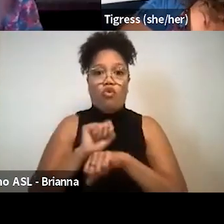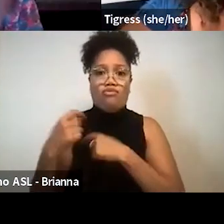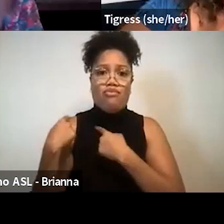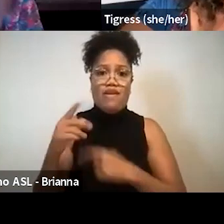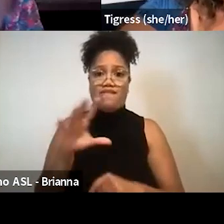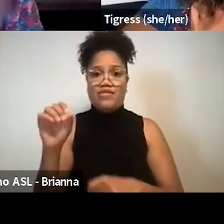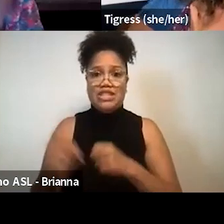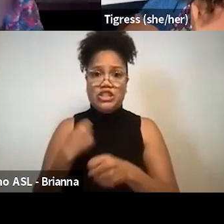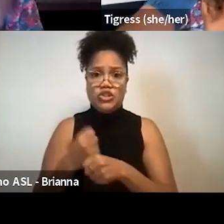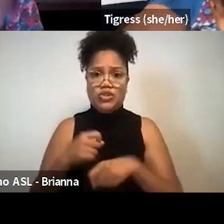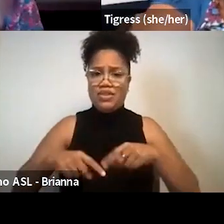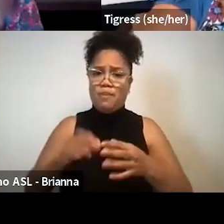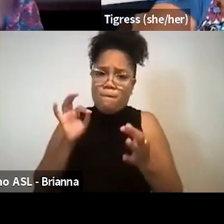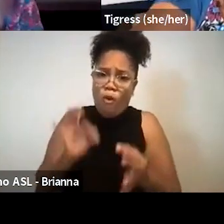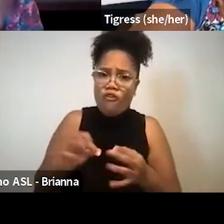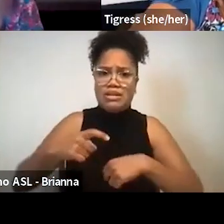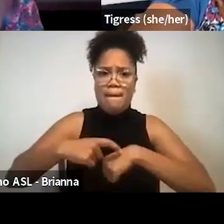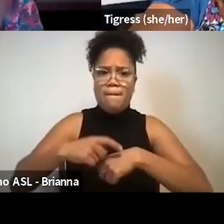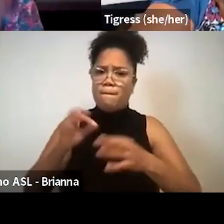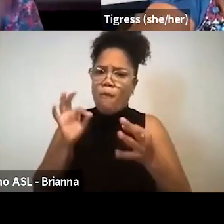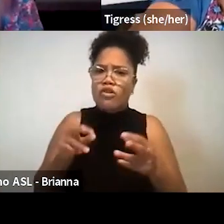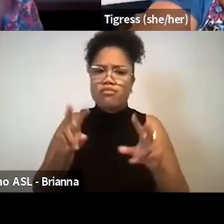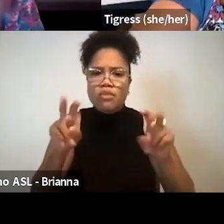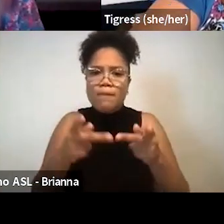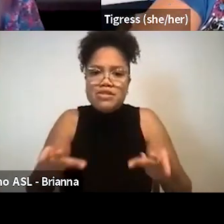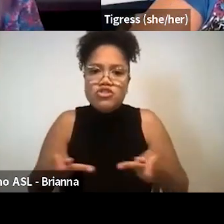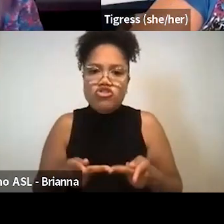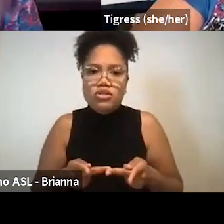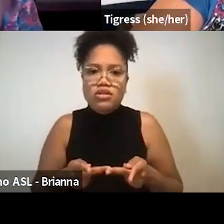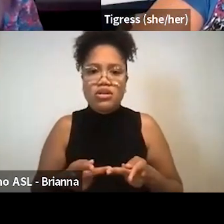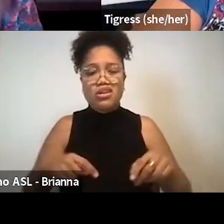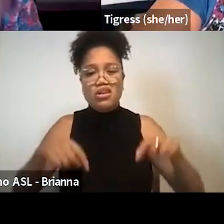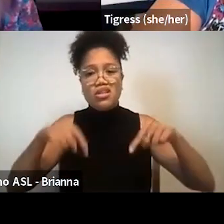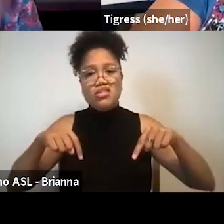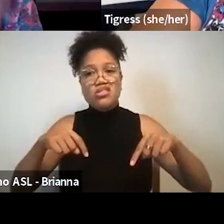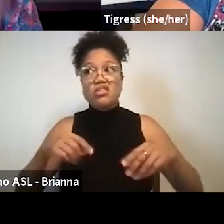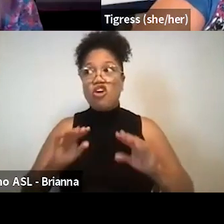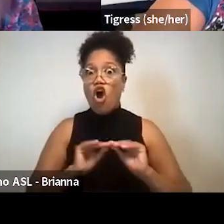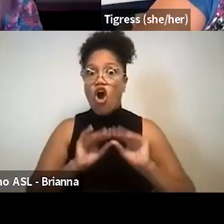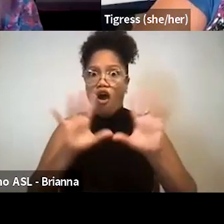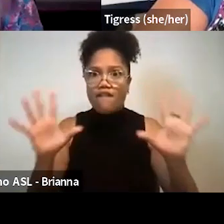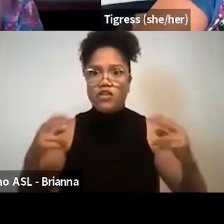This is a pretty obvious human rights issue that gets